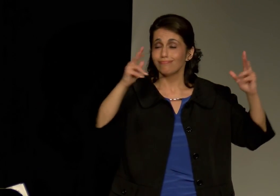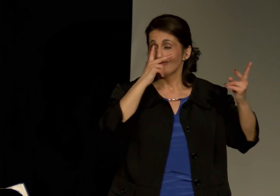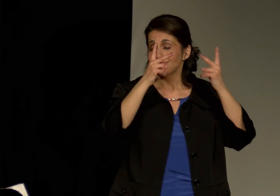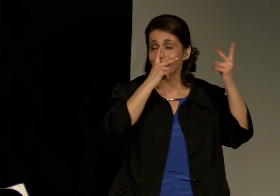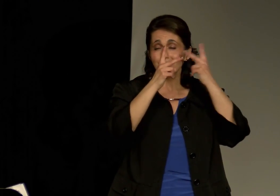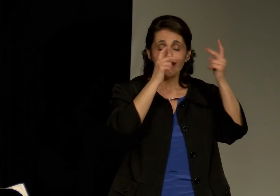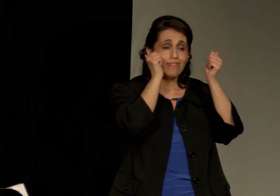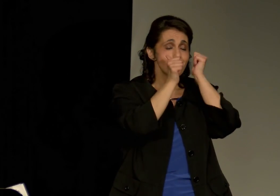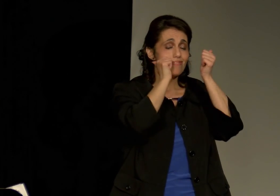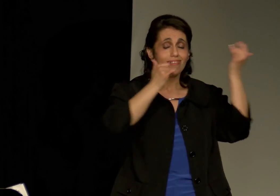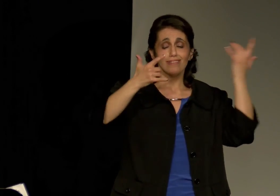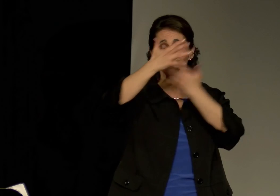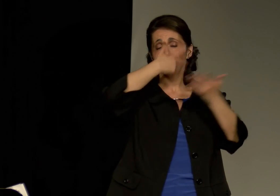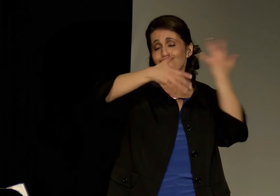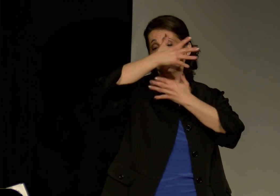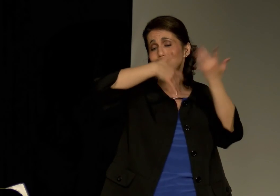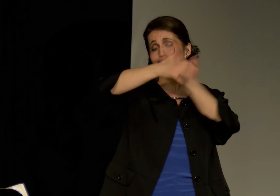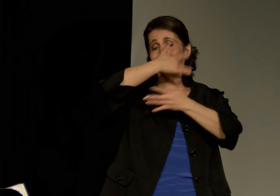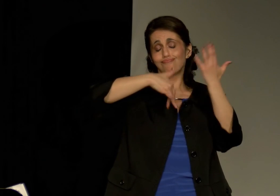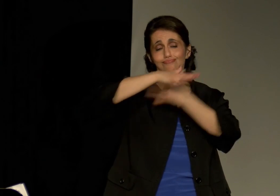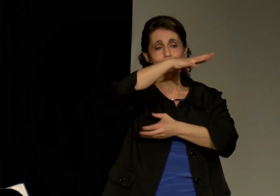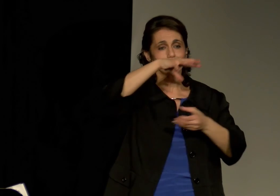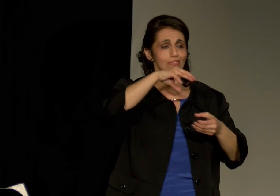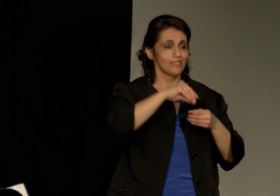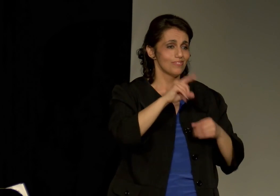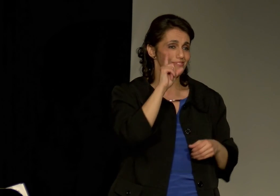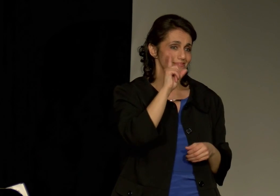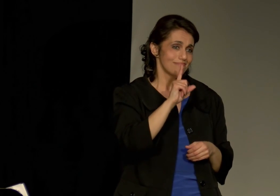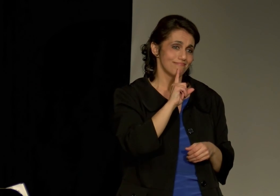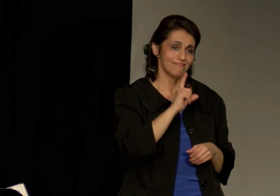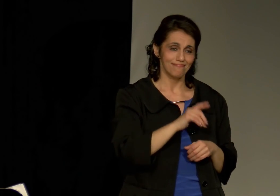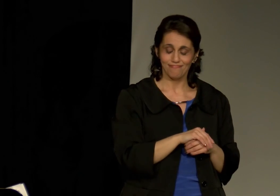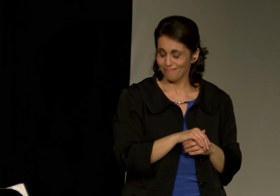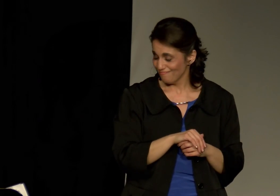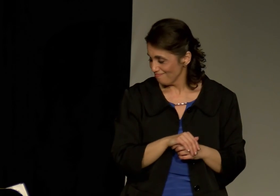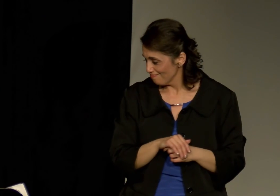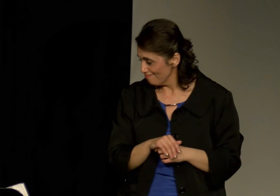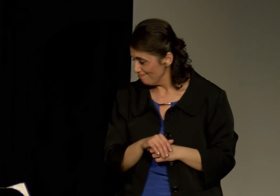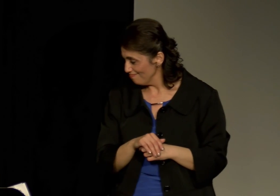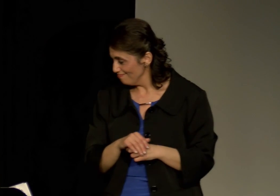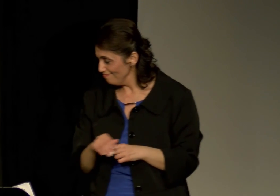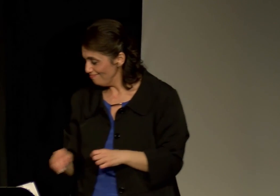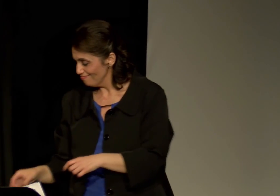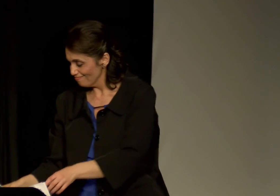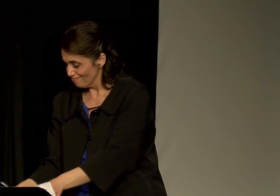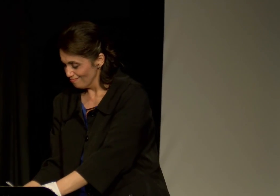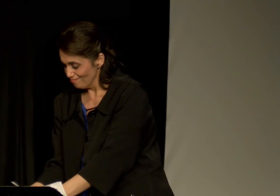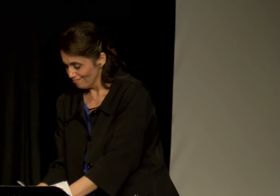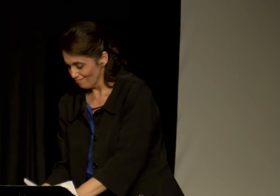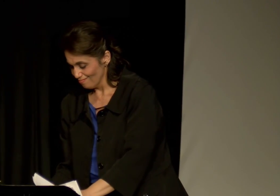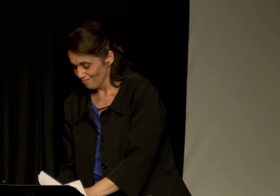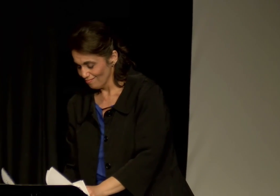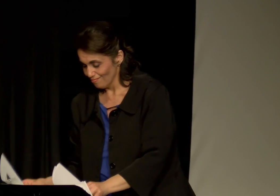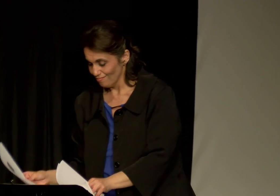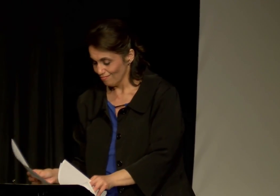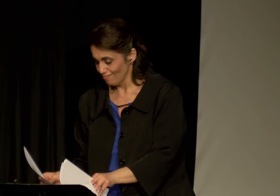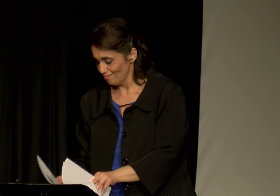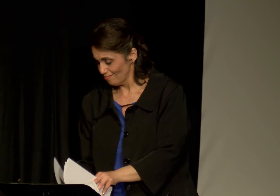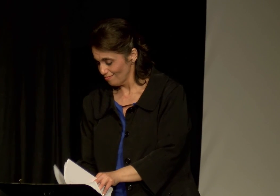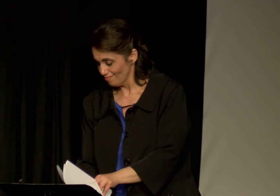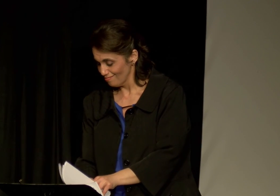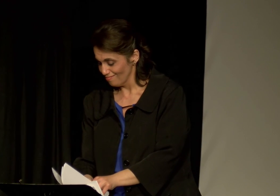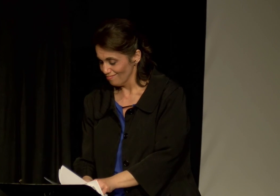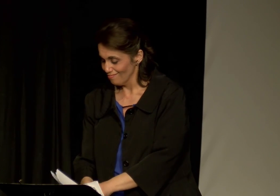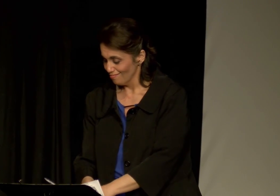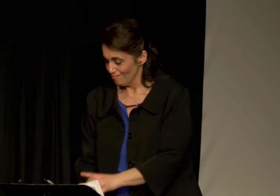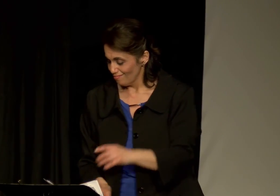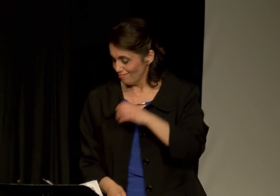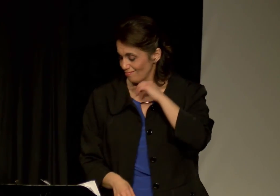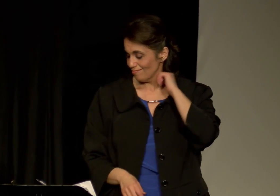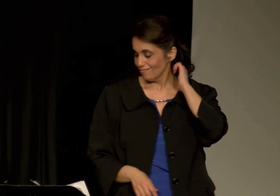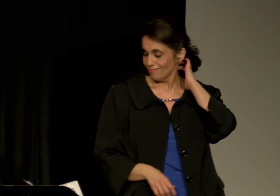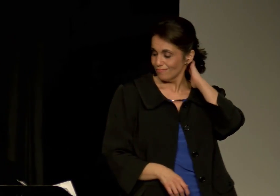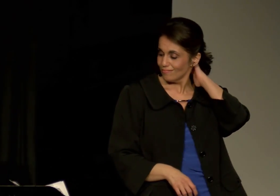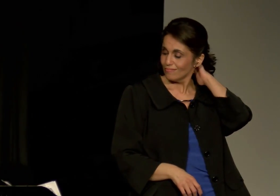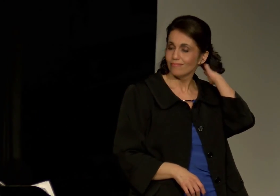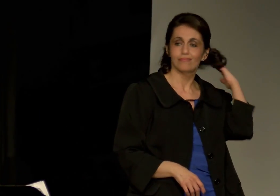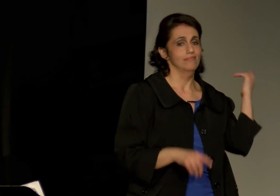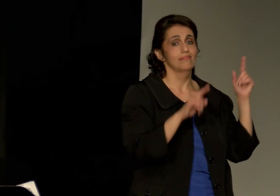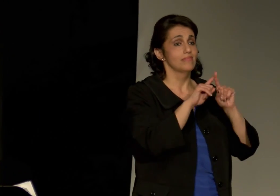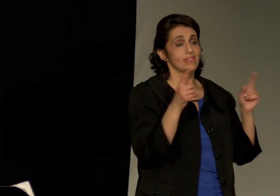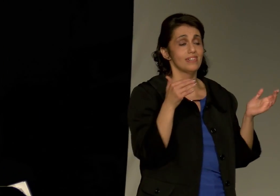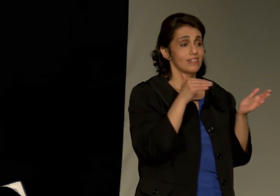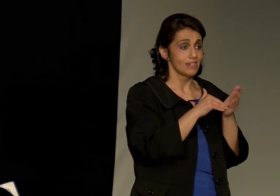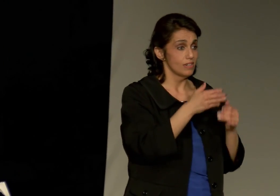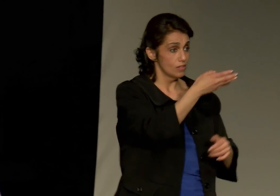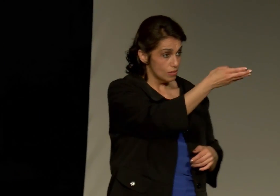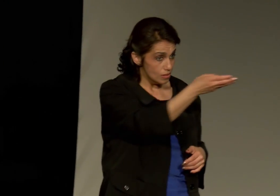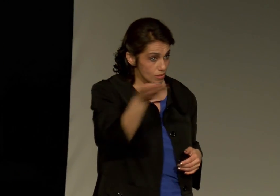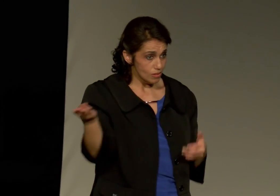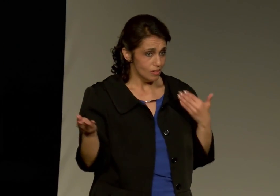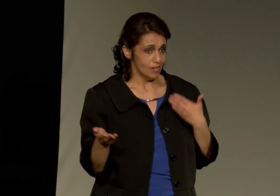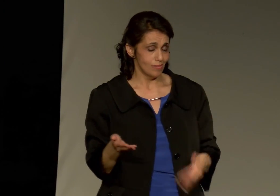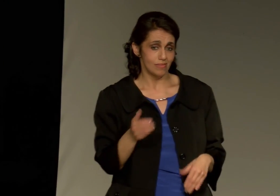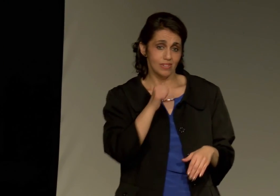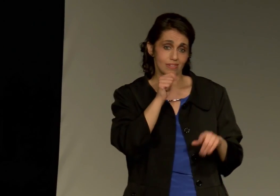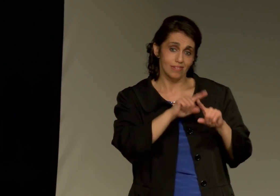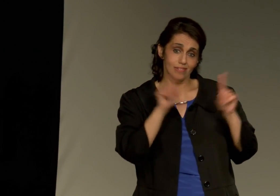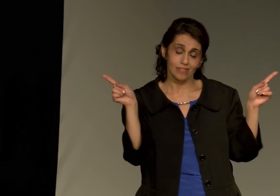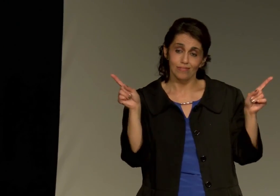differences of all kinds in the world that we see every day, and there are deaf people.